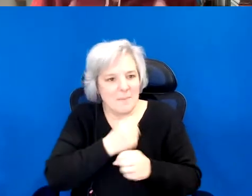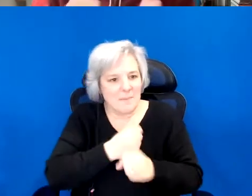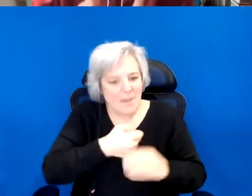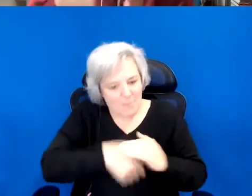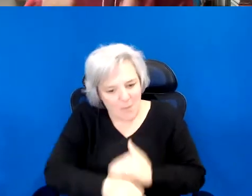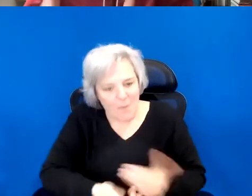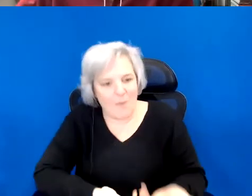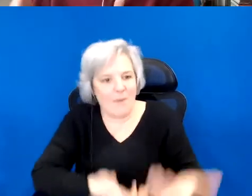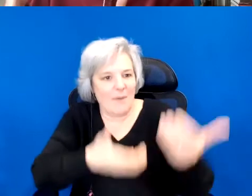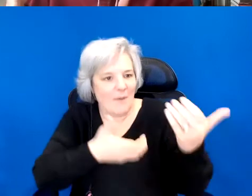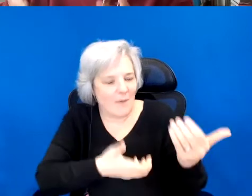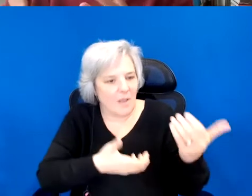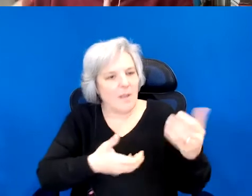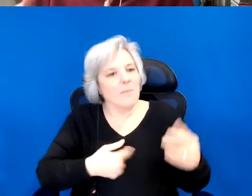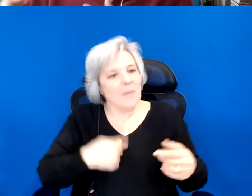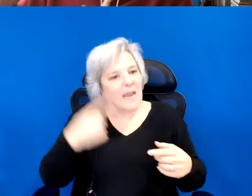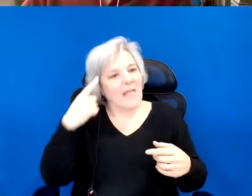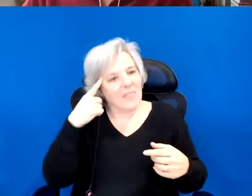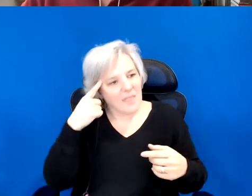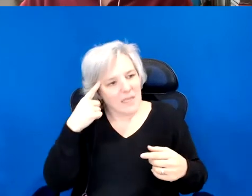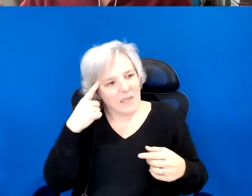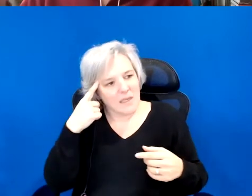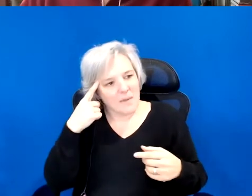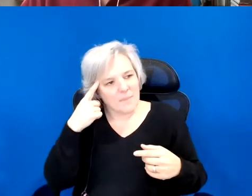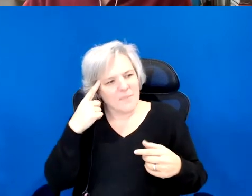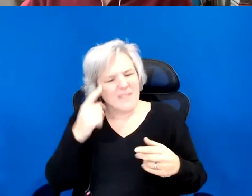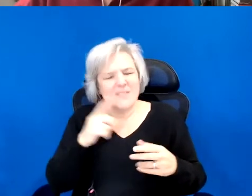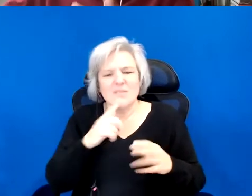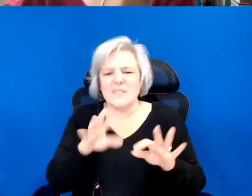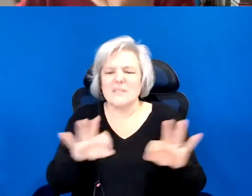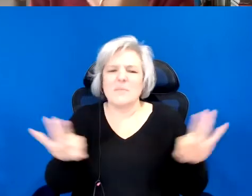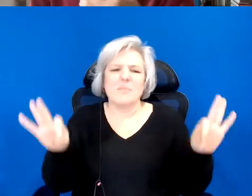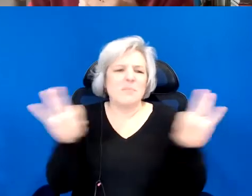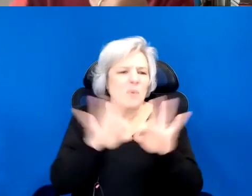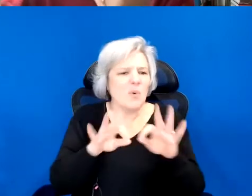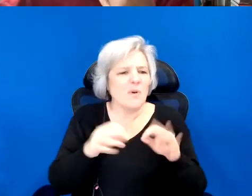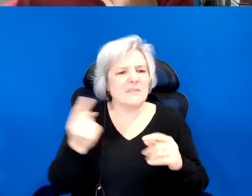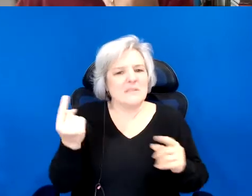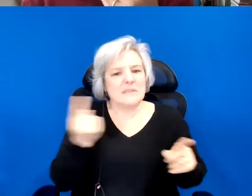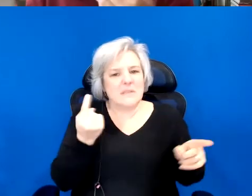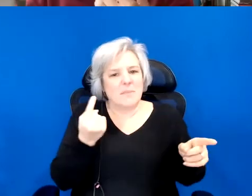But I think there is something so essential about that, that is also likely very swift